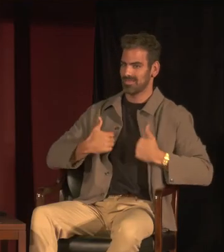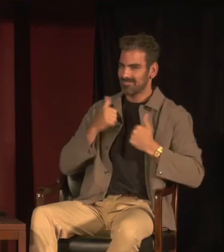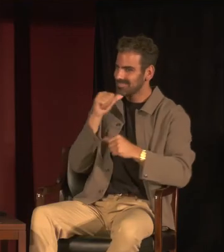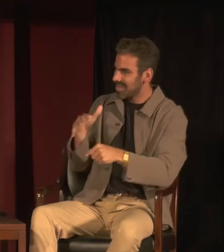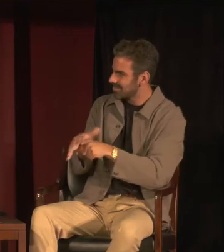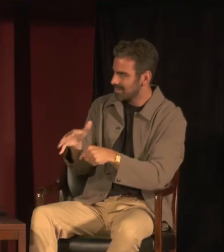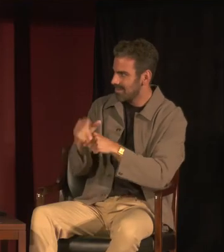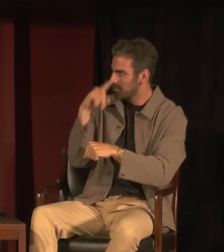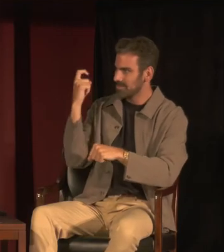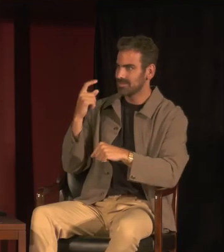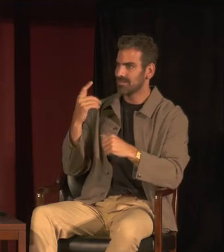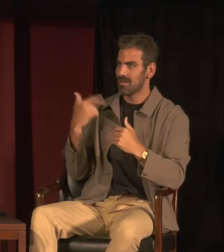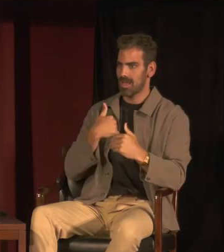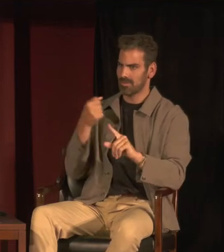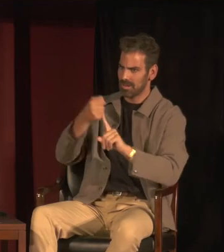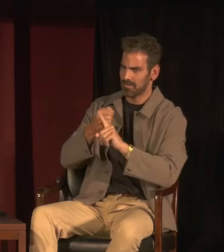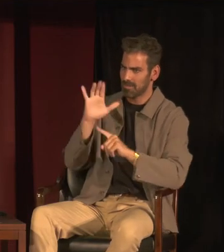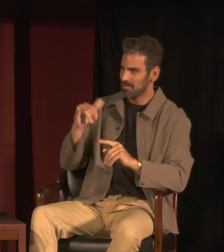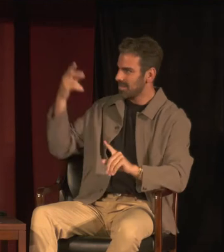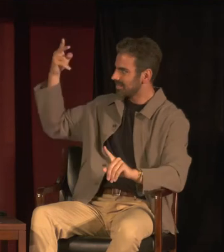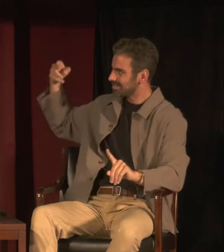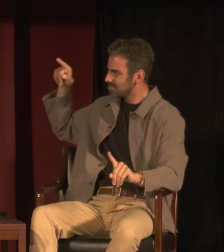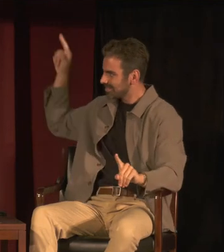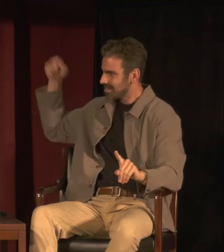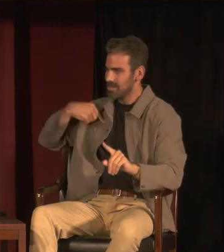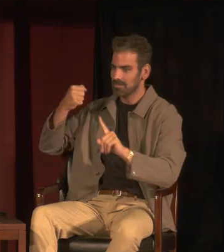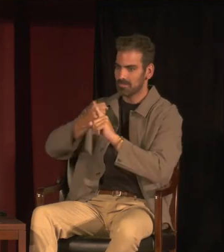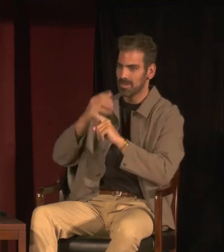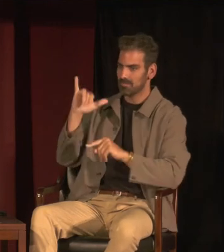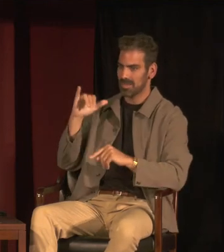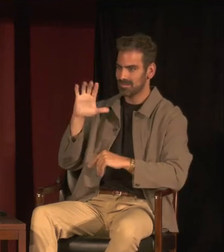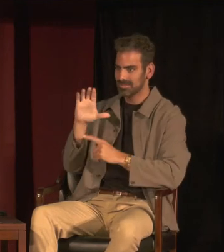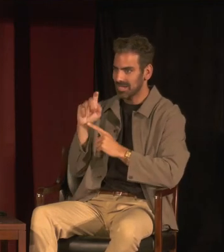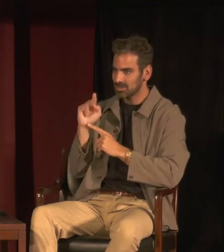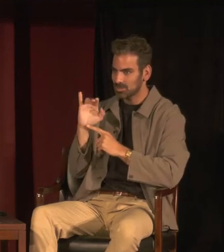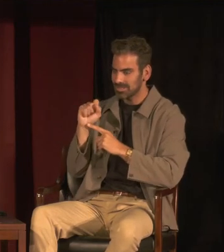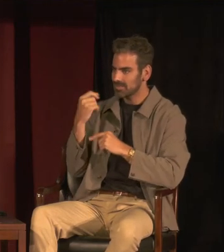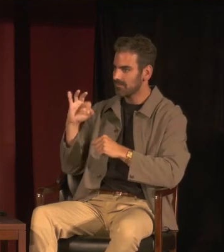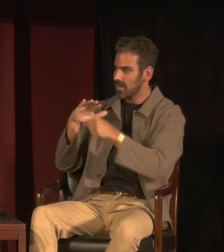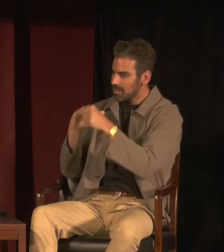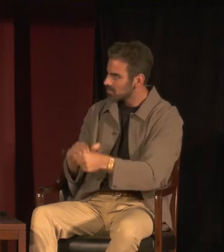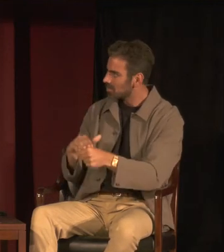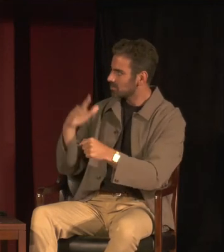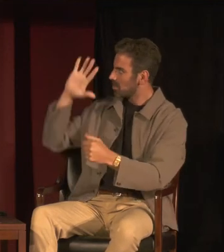on Trevor Noah was really incredible, right? I mean, I knew a little bit, but I didn't know enough. And I felt that much of our community